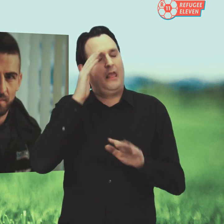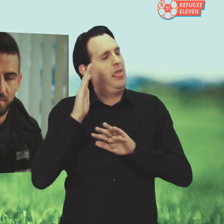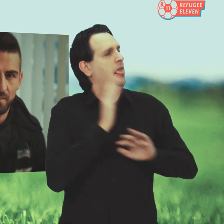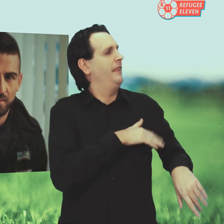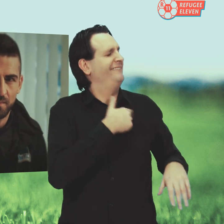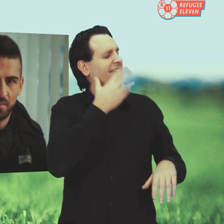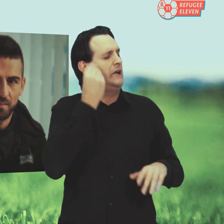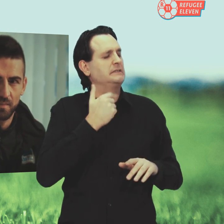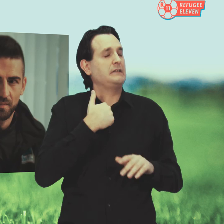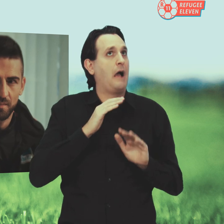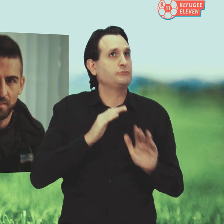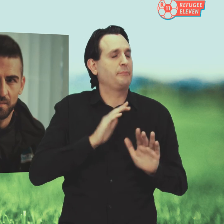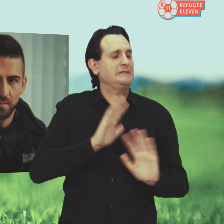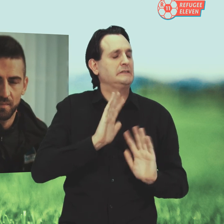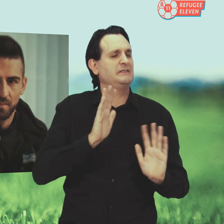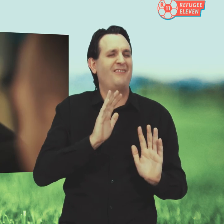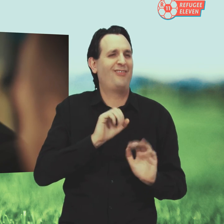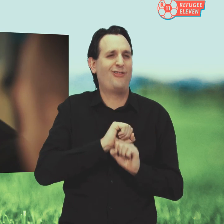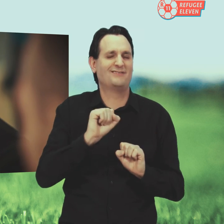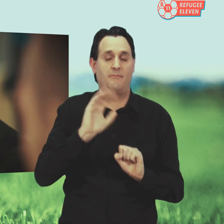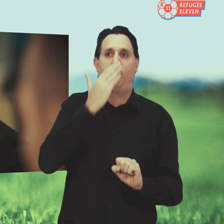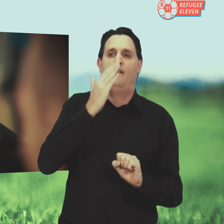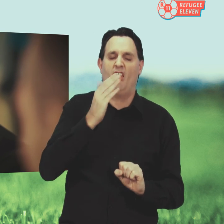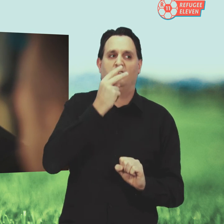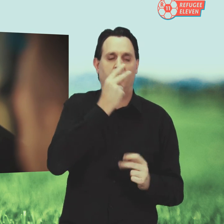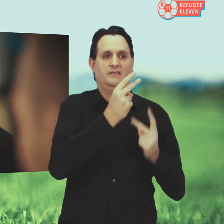to forget, but it's there, you cannot run away from it.